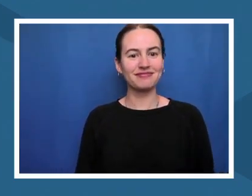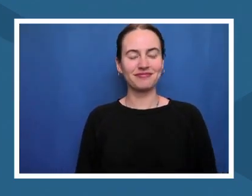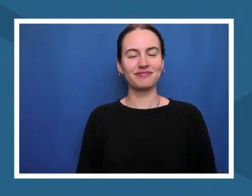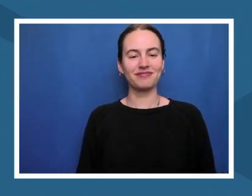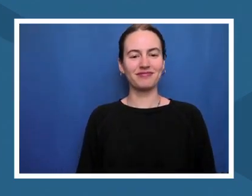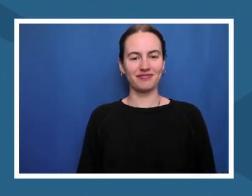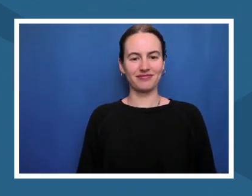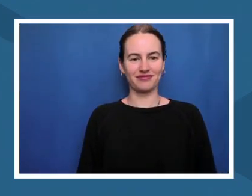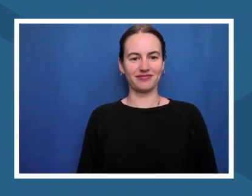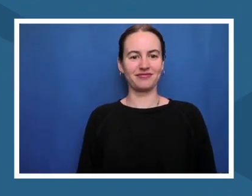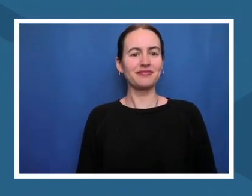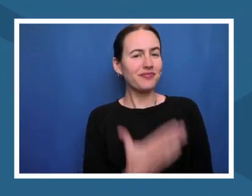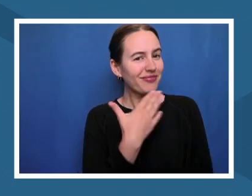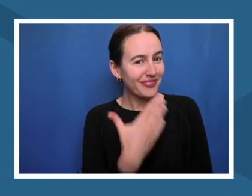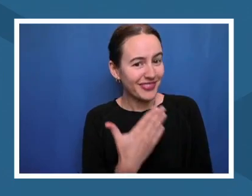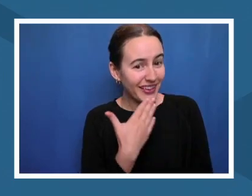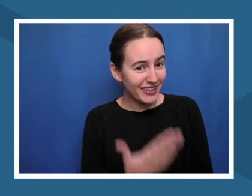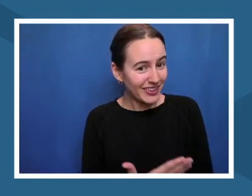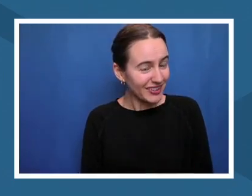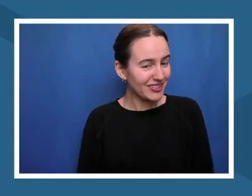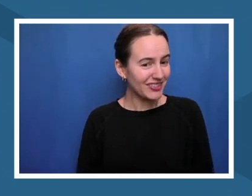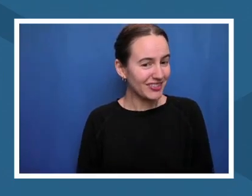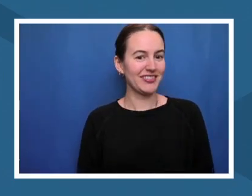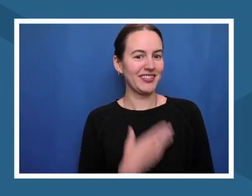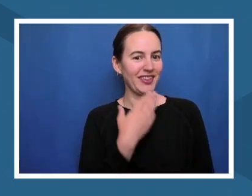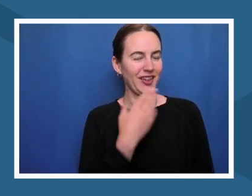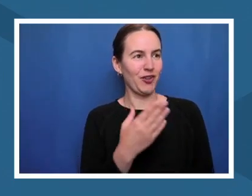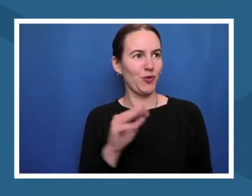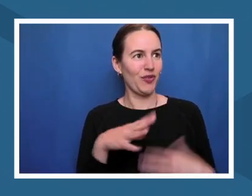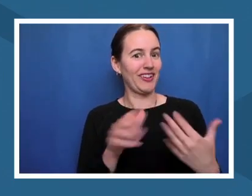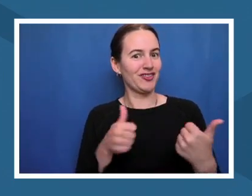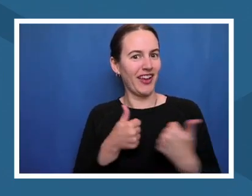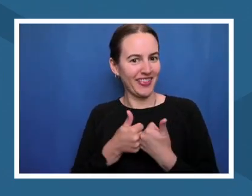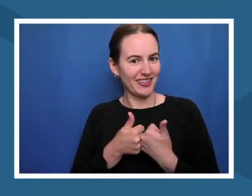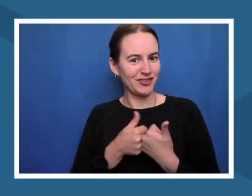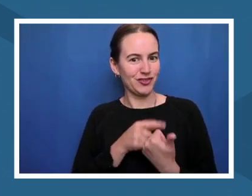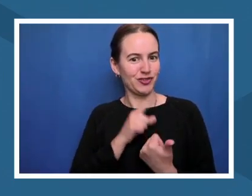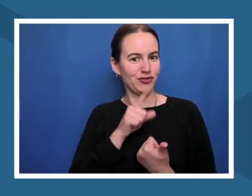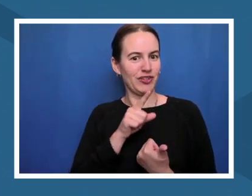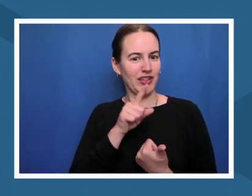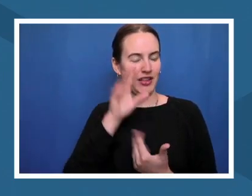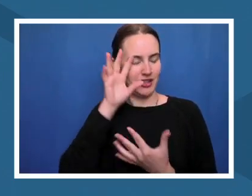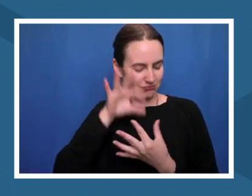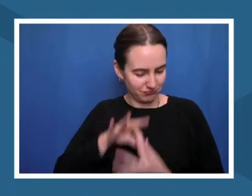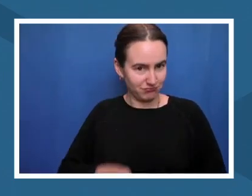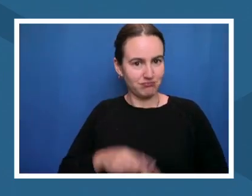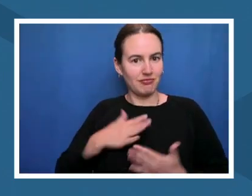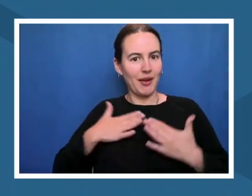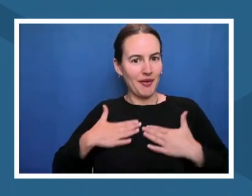thank you for that thank you for giving me the challenge of being in my body and and walking me all the way through that